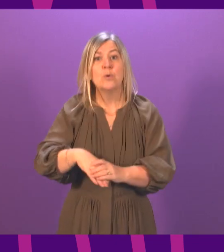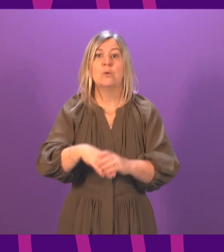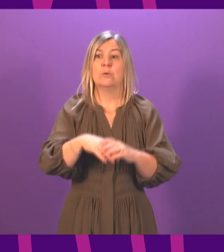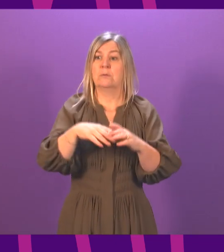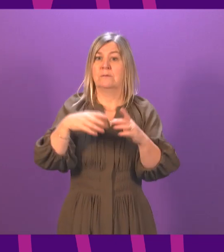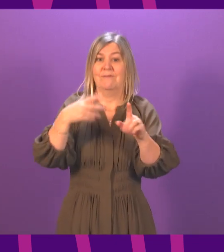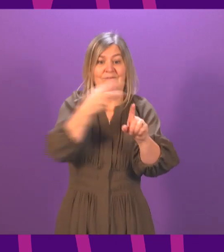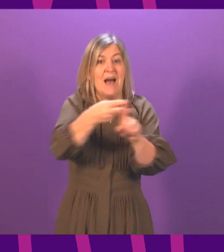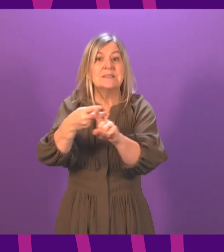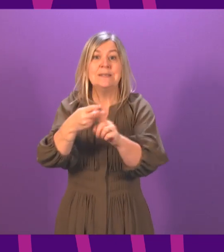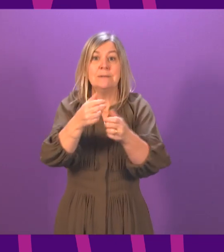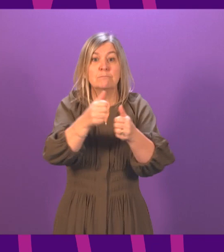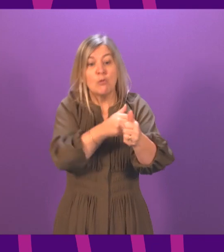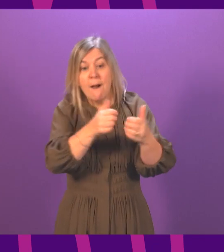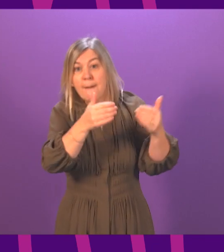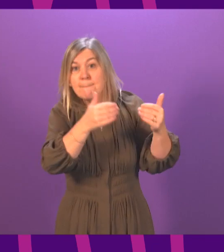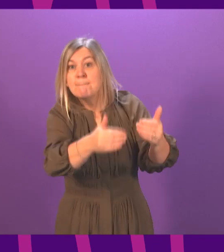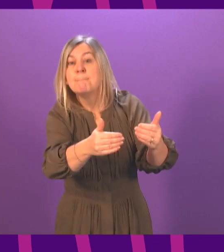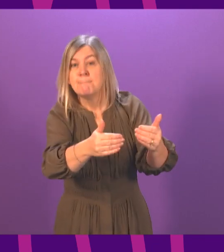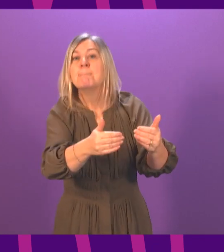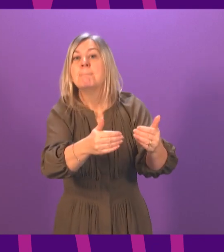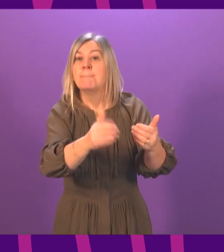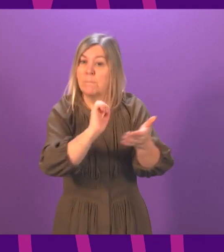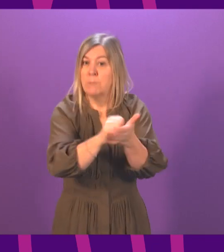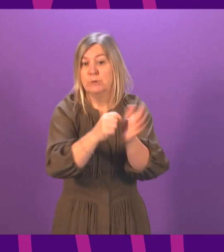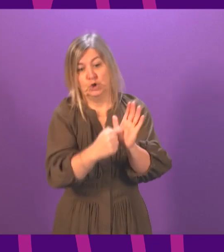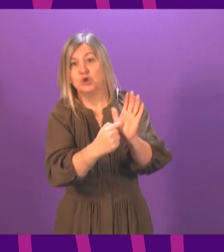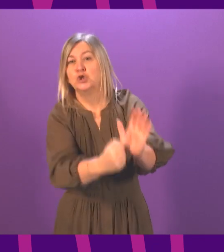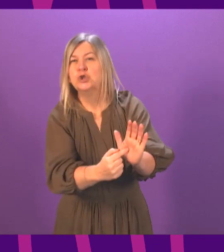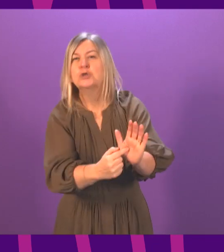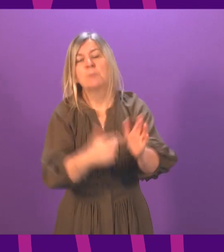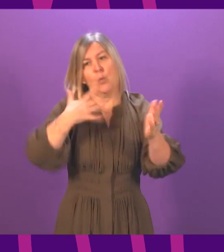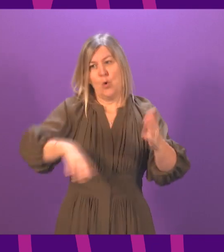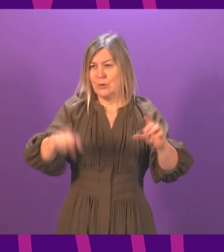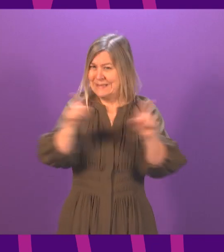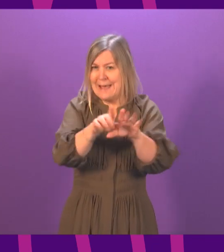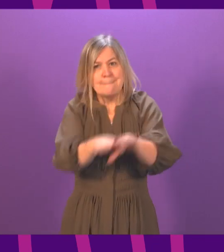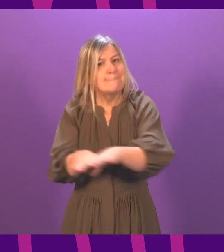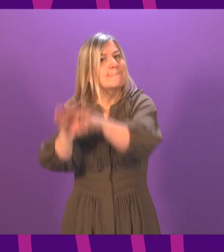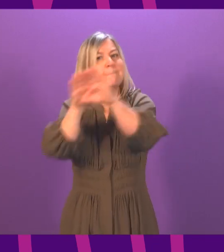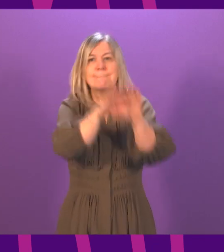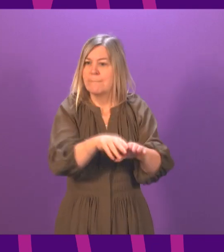at pace, not only across the country but in all parts of the country. If there is any suggestion